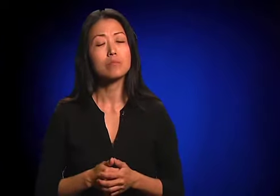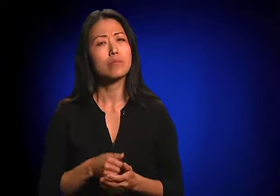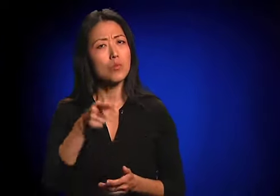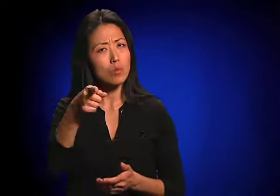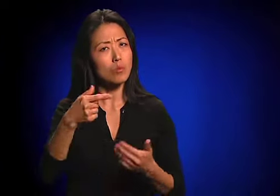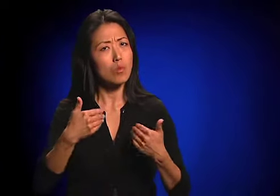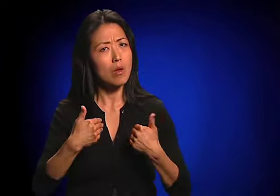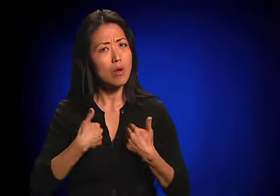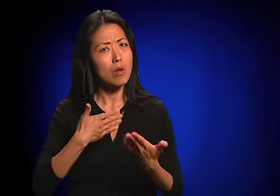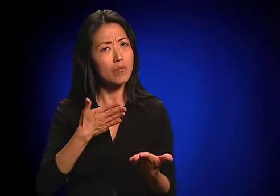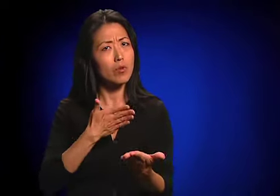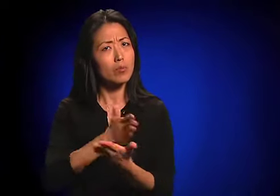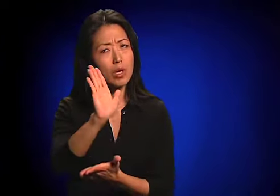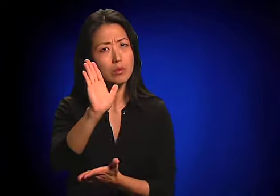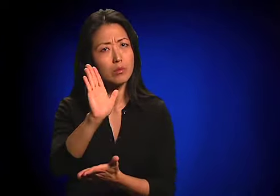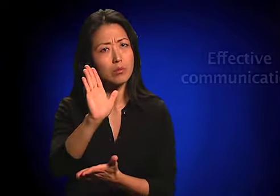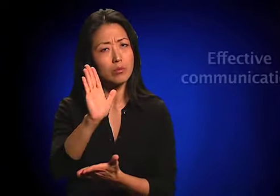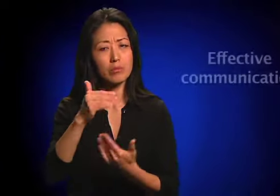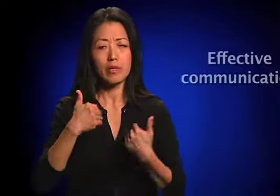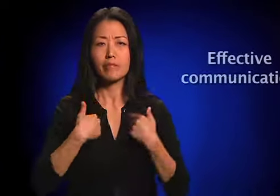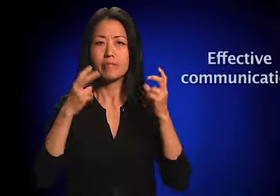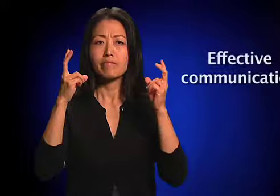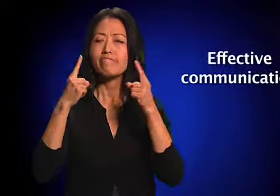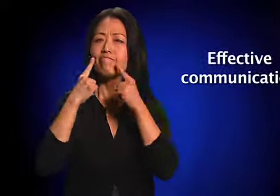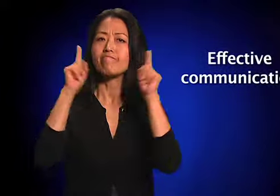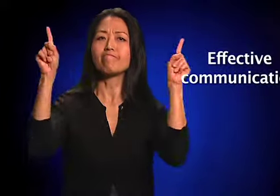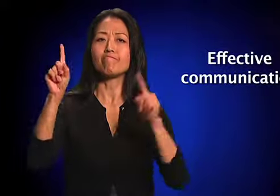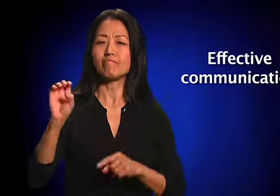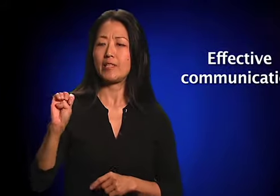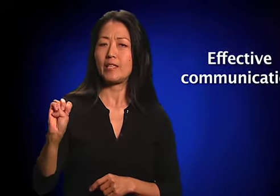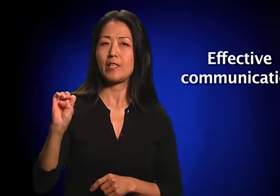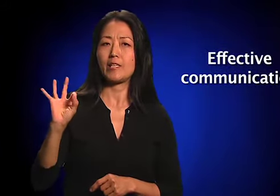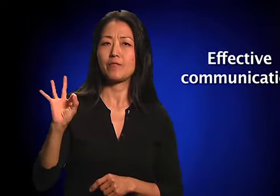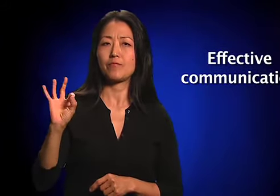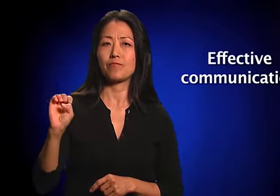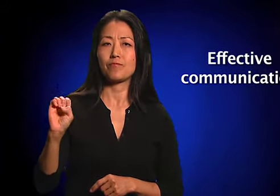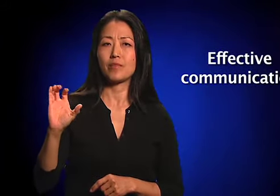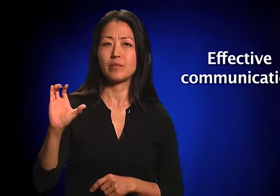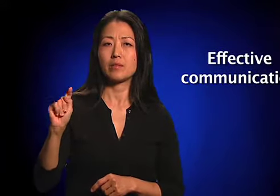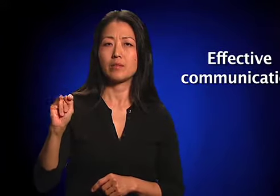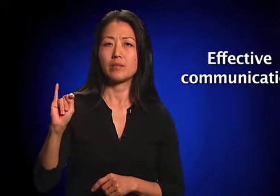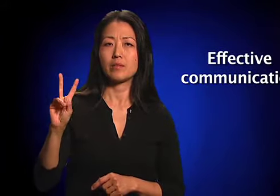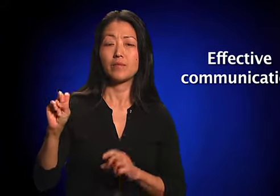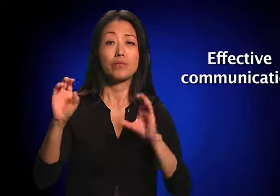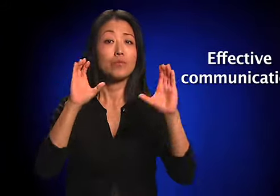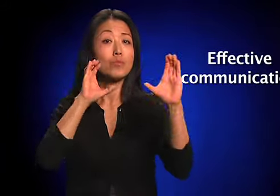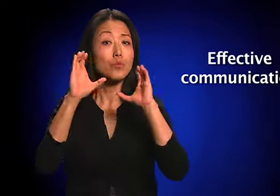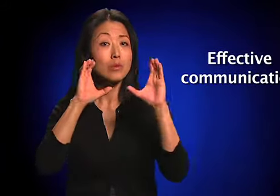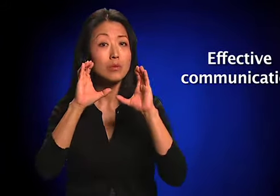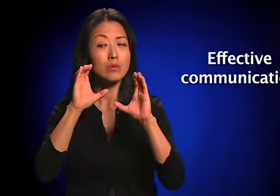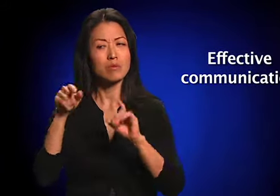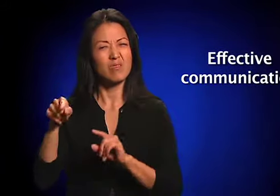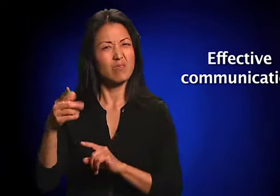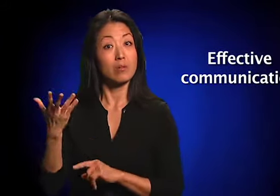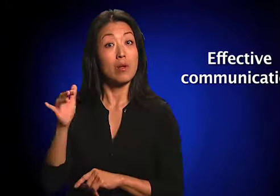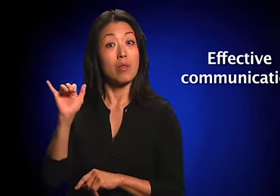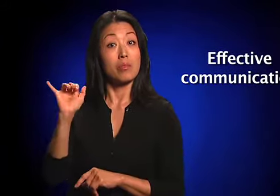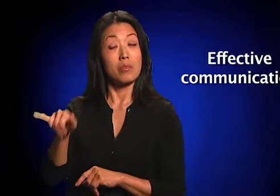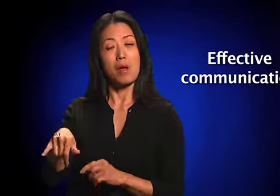The law says that you have the right to "effective communication." That is, you have the right to ask for and receive